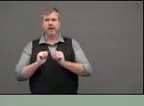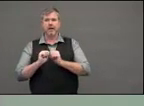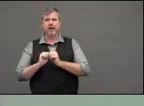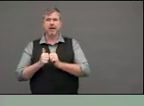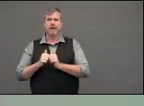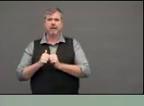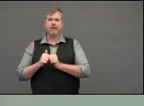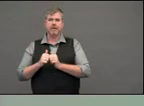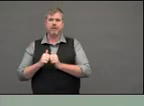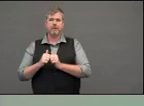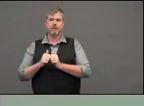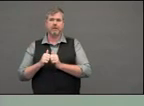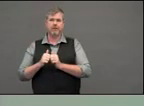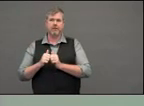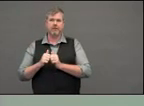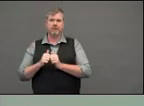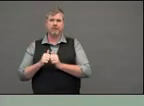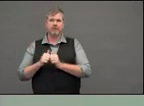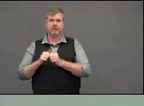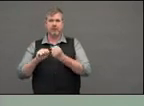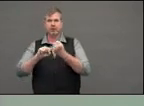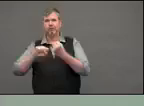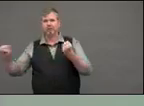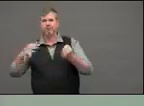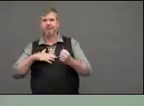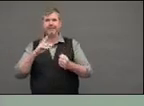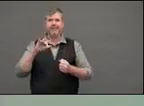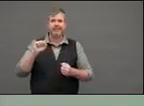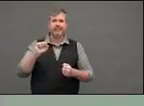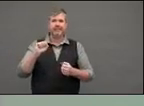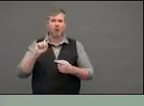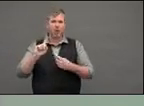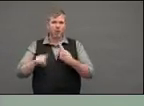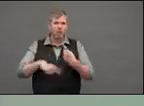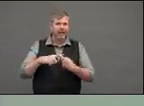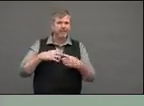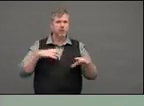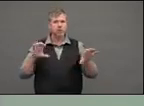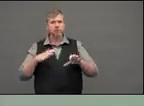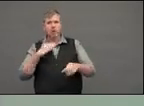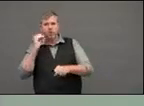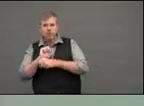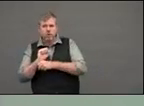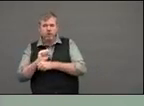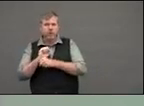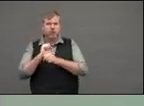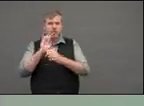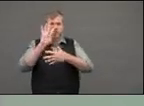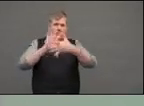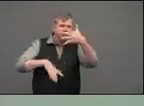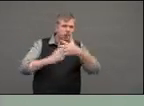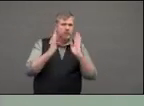when am i gonna do um my homework if you know i'm at home and i have to help out with something so it's very it's been actually very